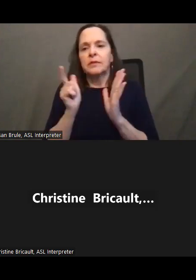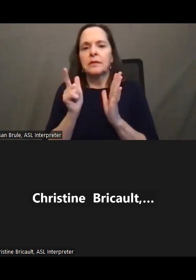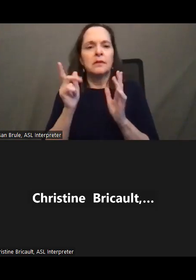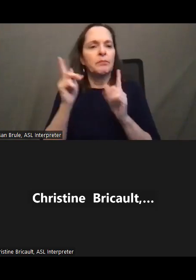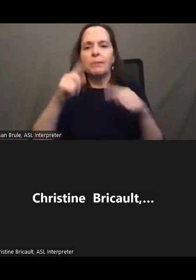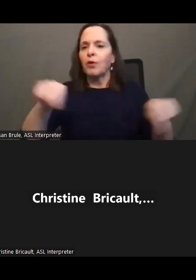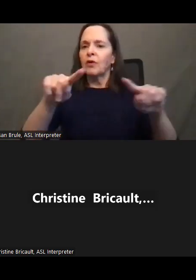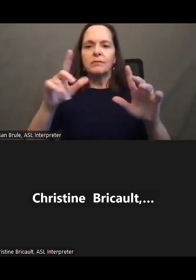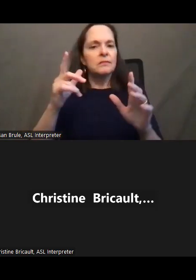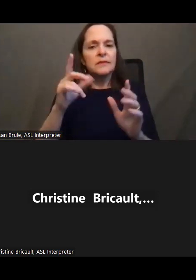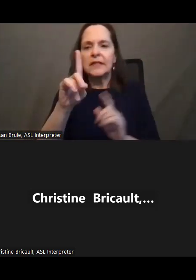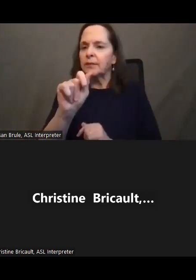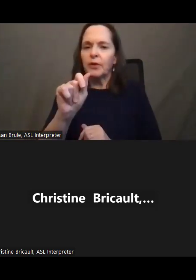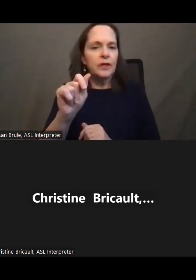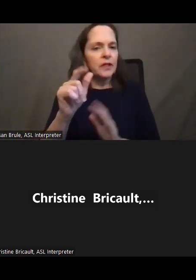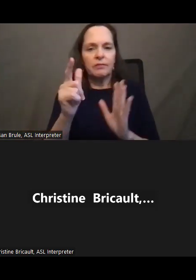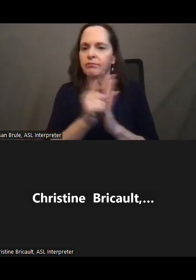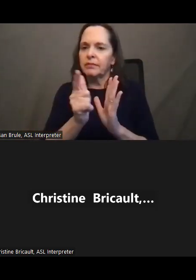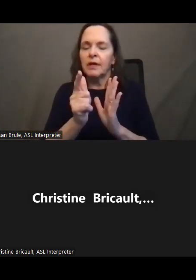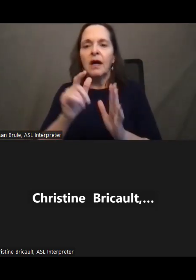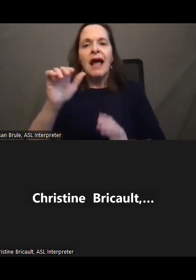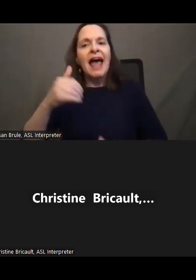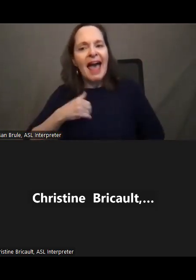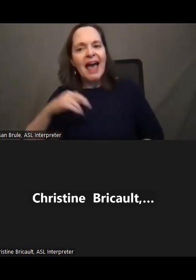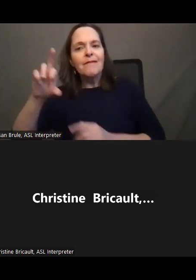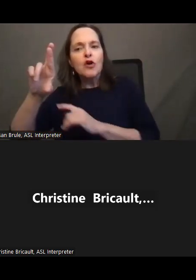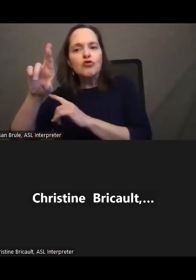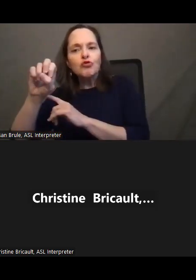We'll go into title I and Title II today.